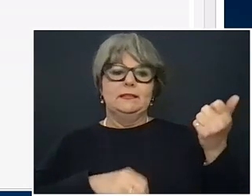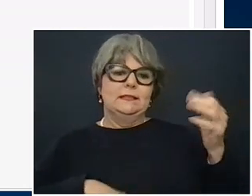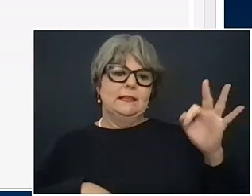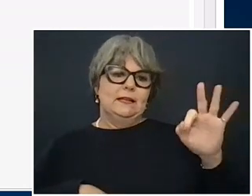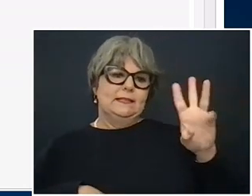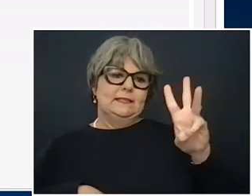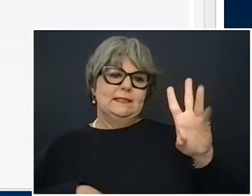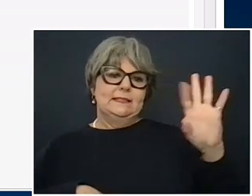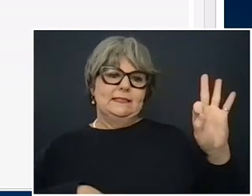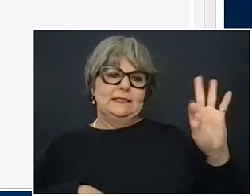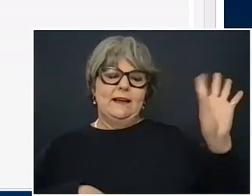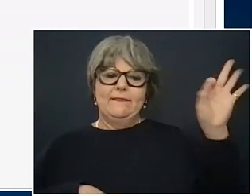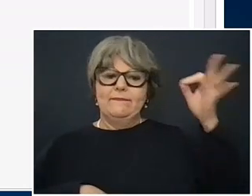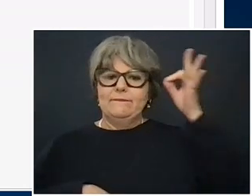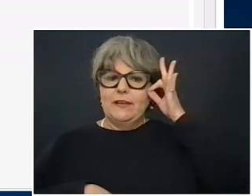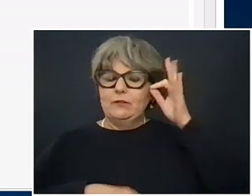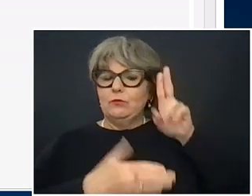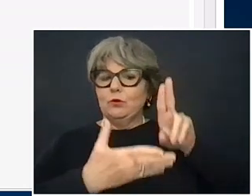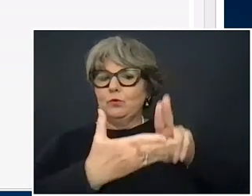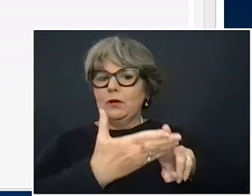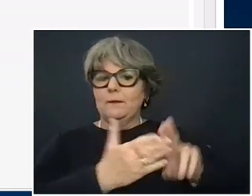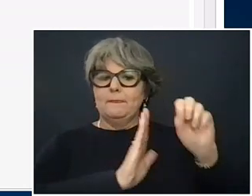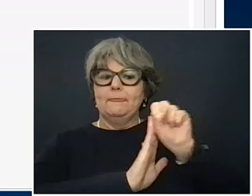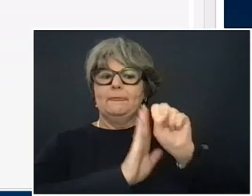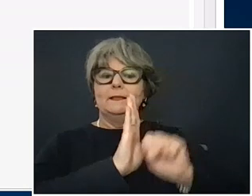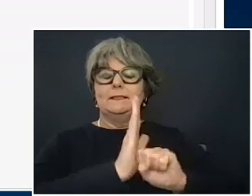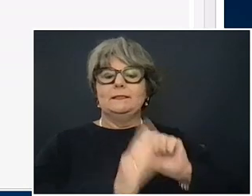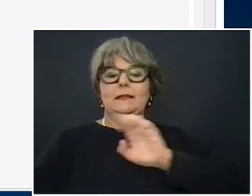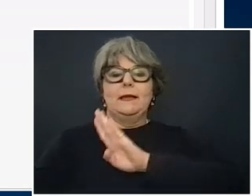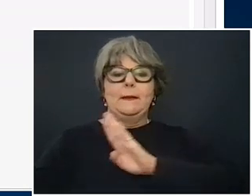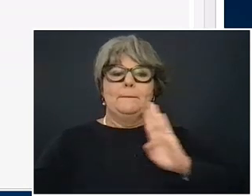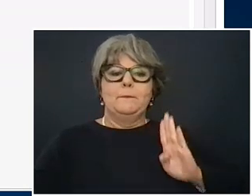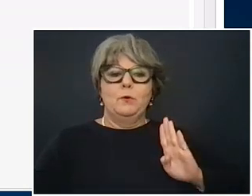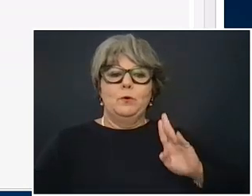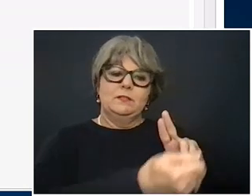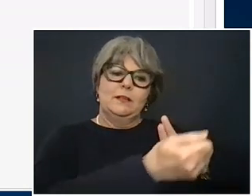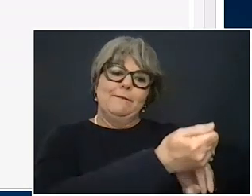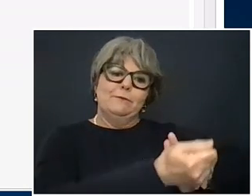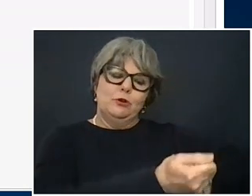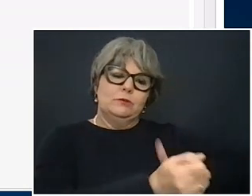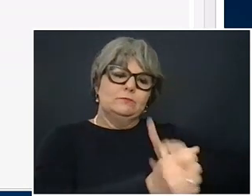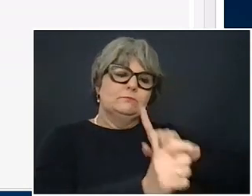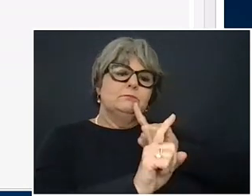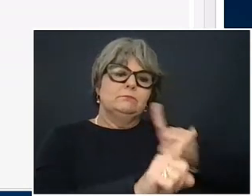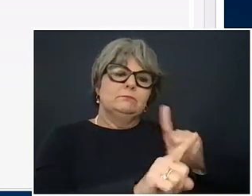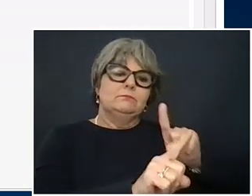that the state Boards of Nursing had been having to respond to since that, you know,